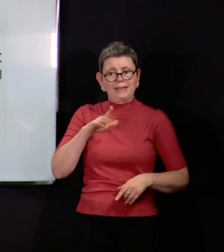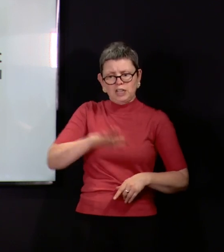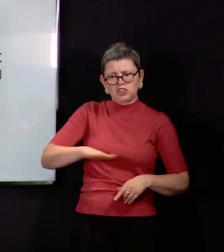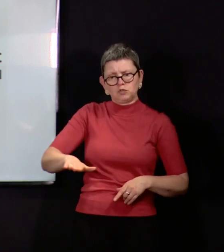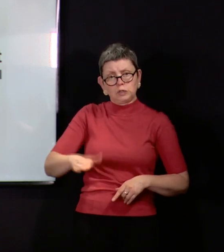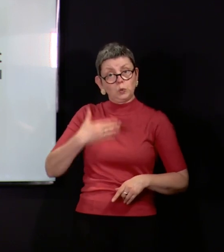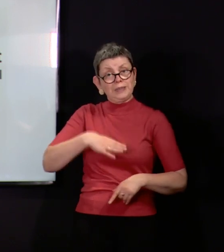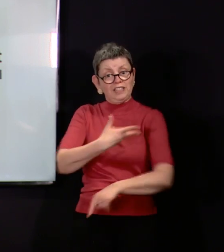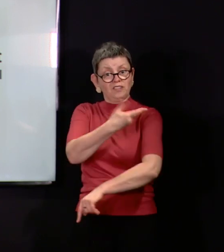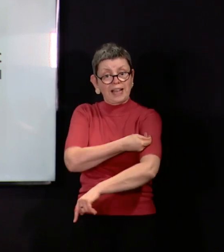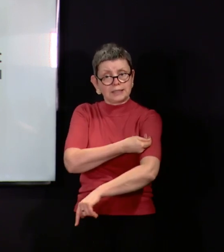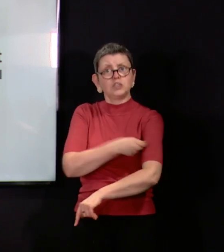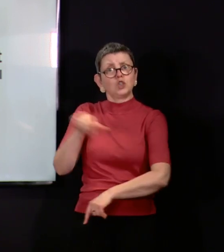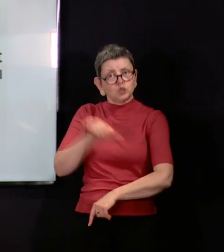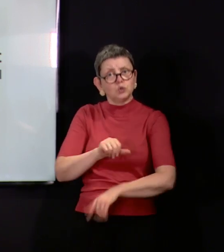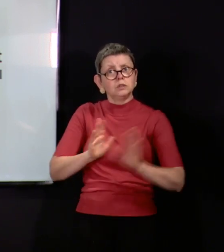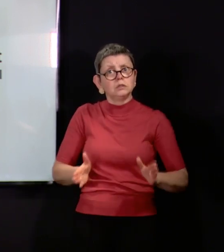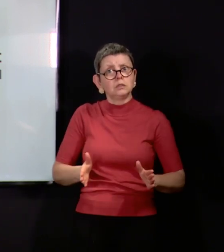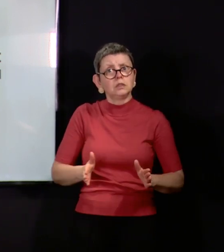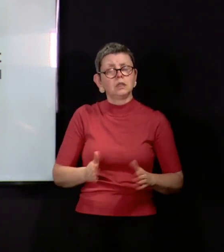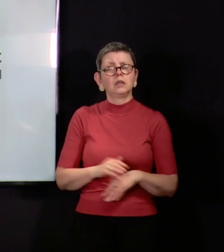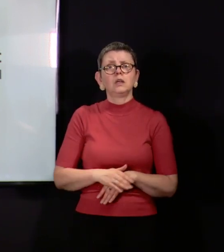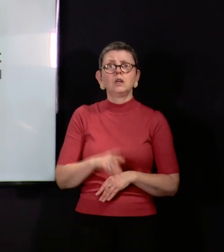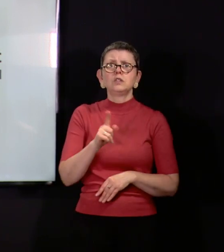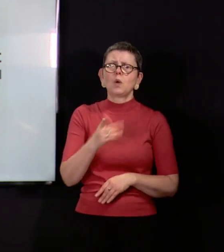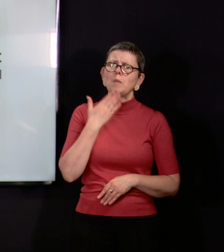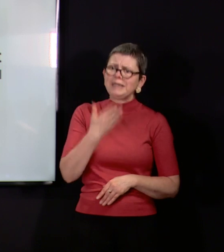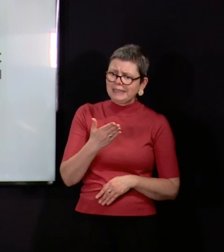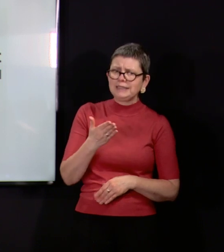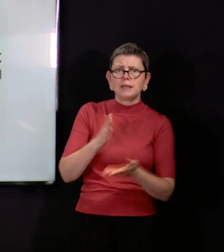programmes continue, and we urge patient - parents to take their children to be